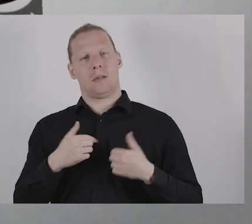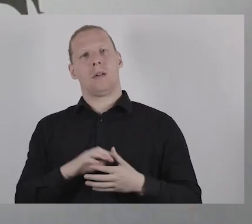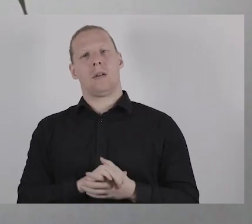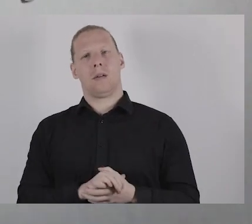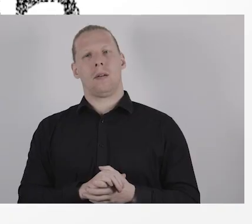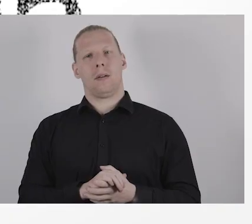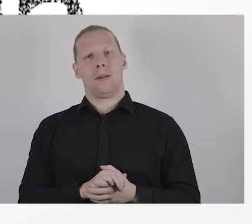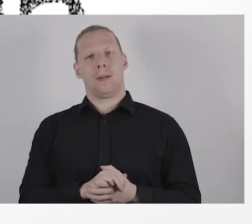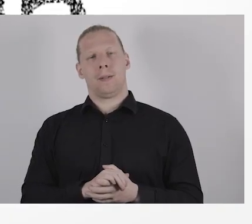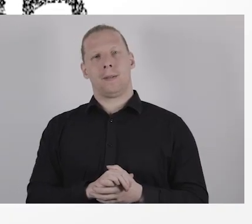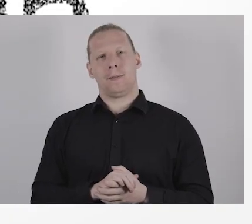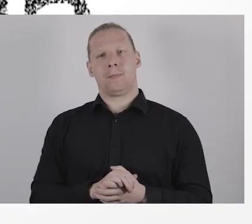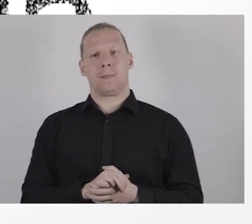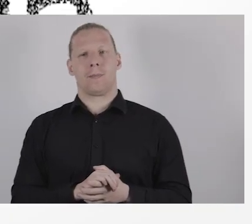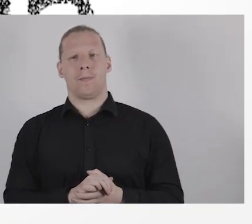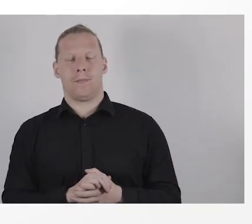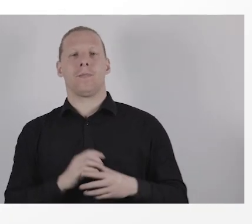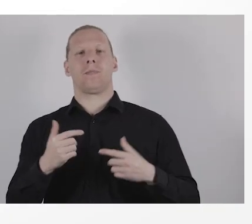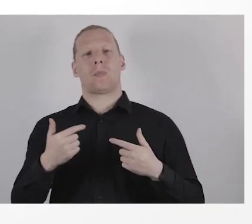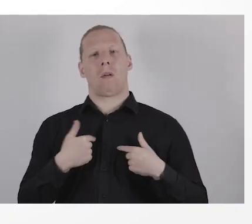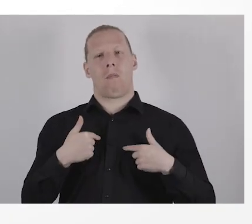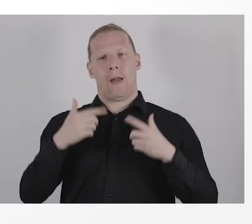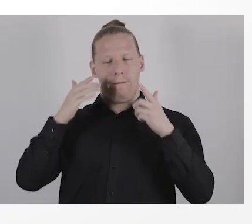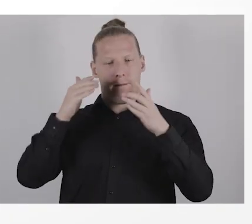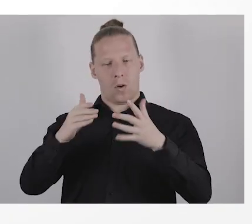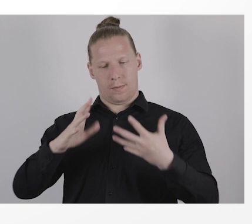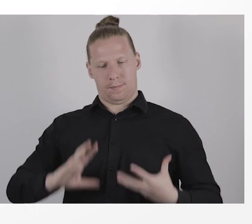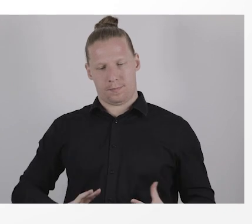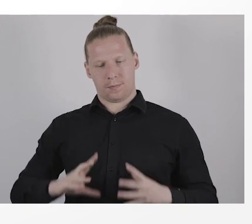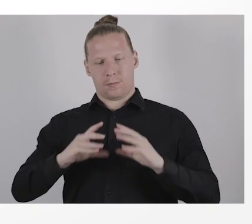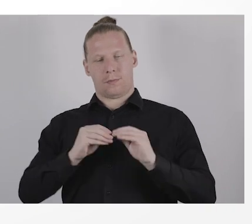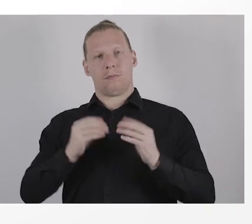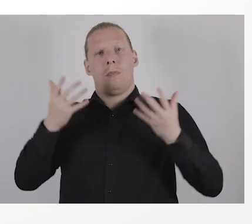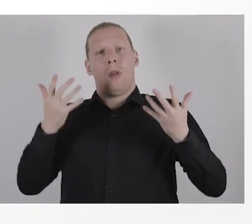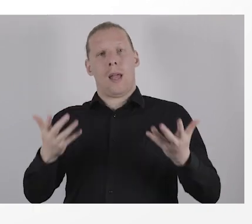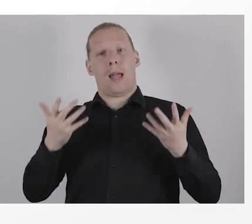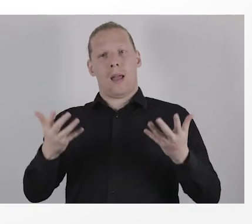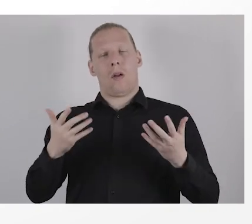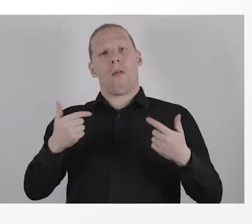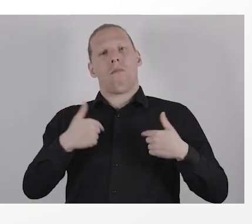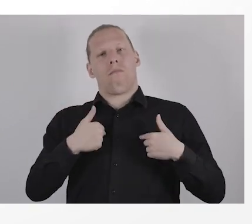that focus is actually... It's as much formed and shaped